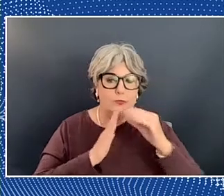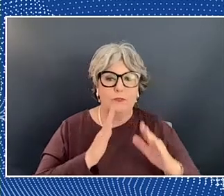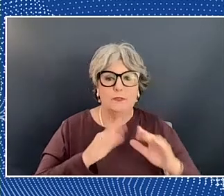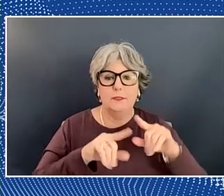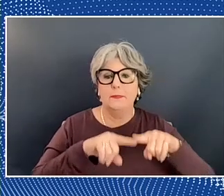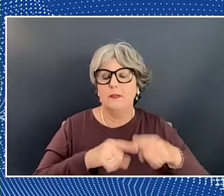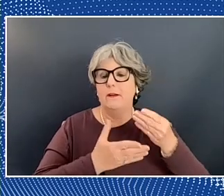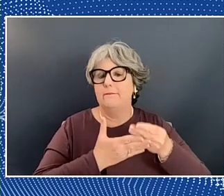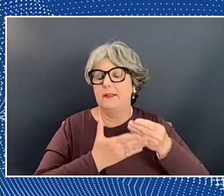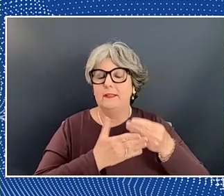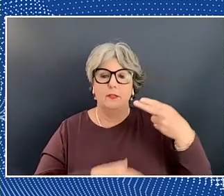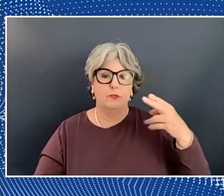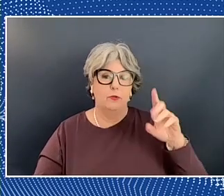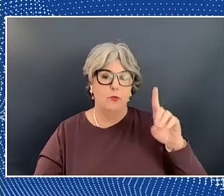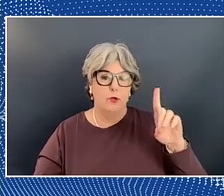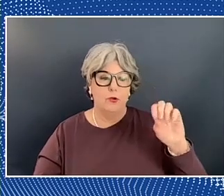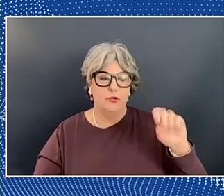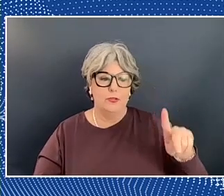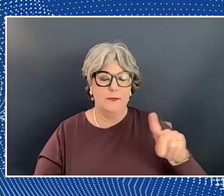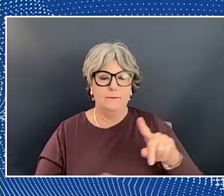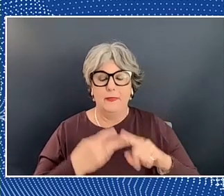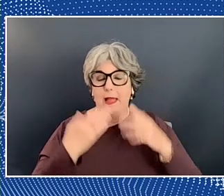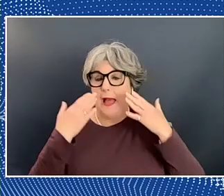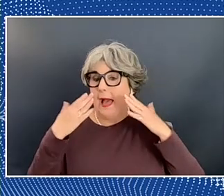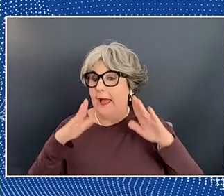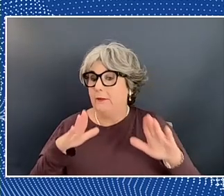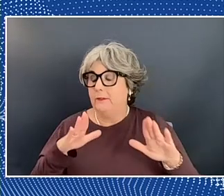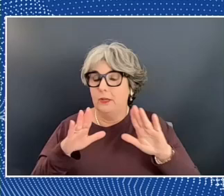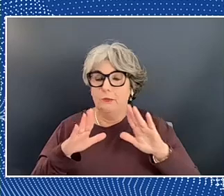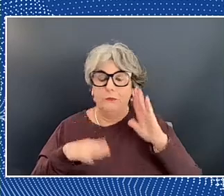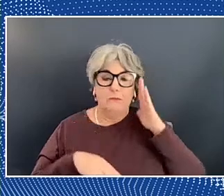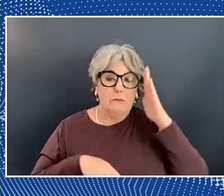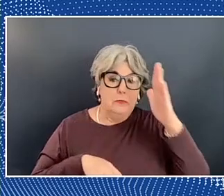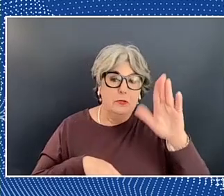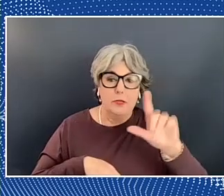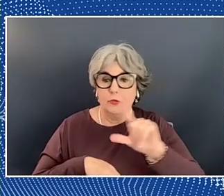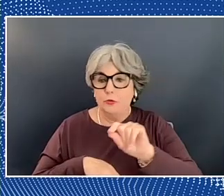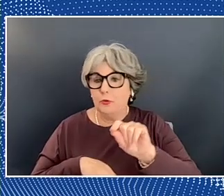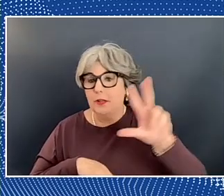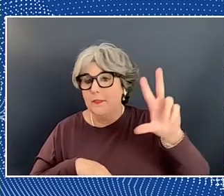I think- I don't know what the student loan system is going to look like in 2030 or 2035 or 2040.